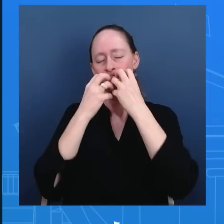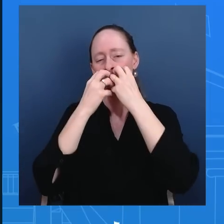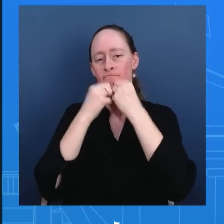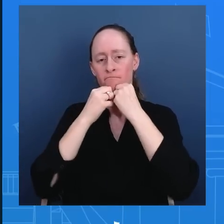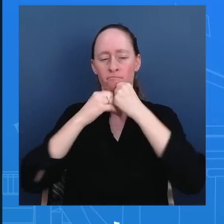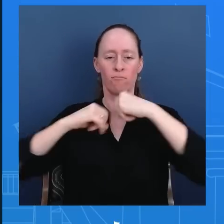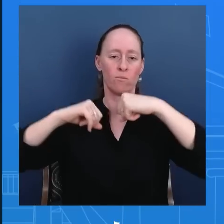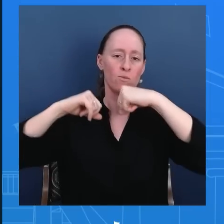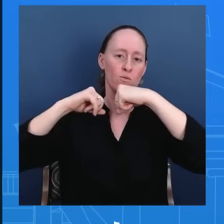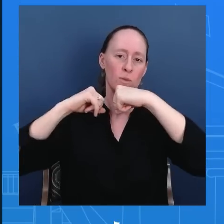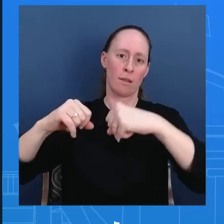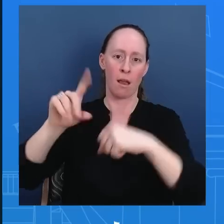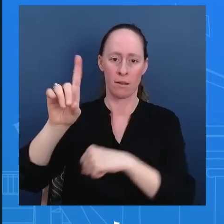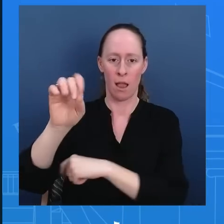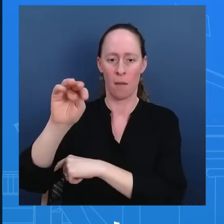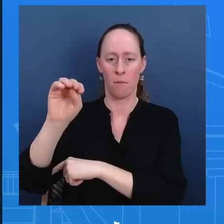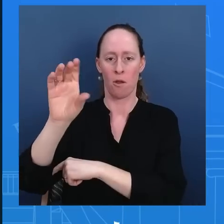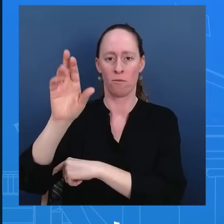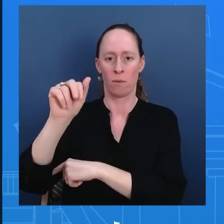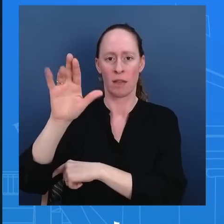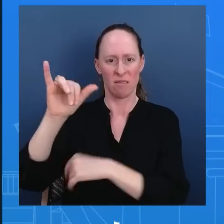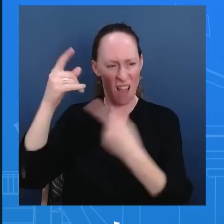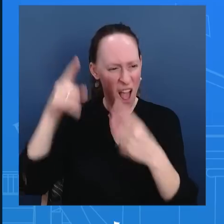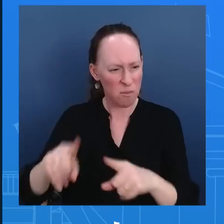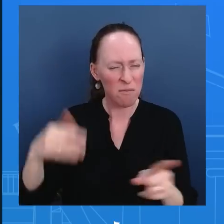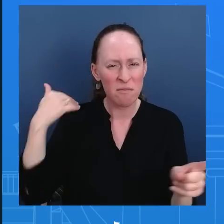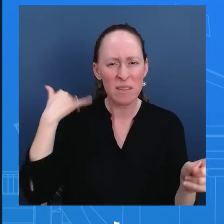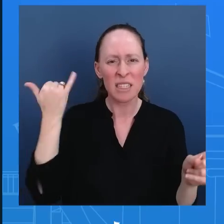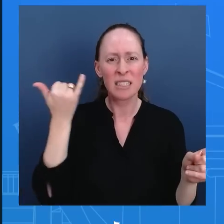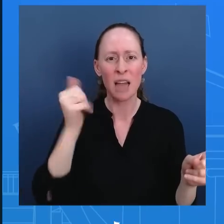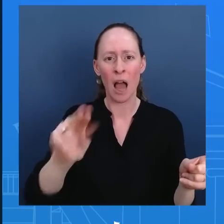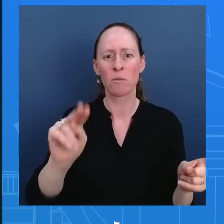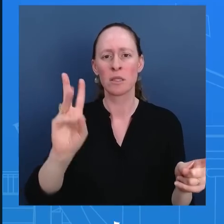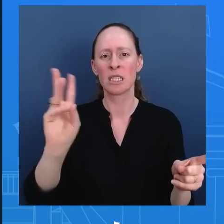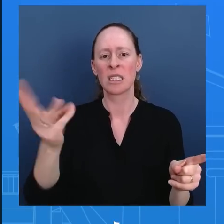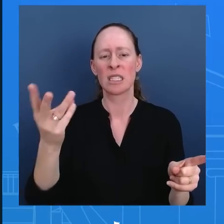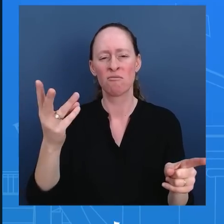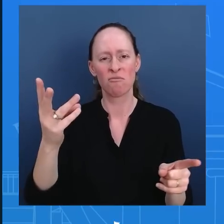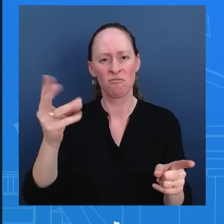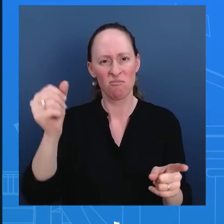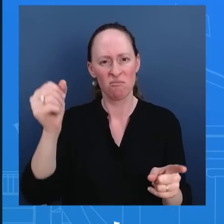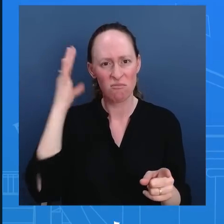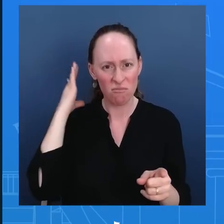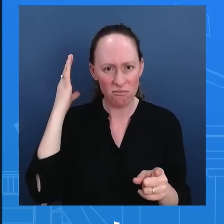He stands by the threat to democracy that we saw on that day -- a dark day in our democracy,